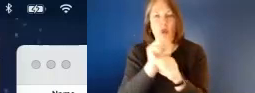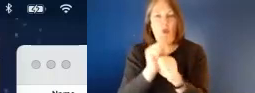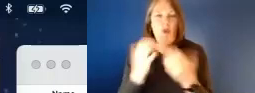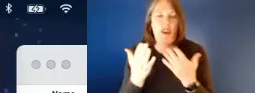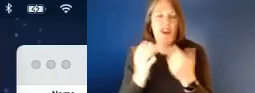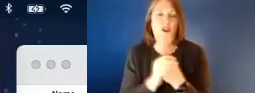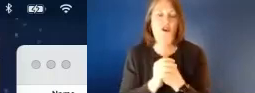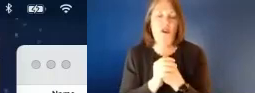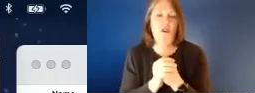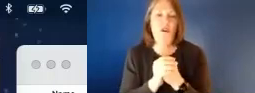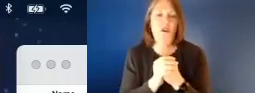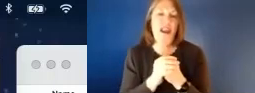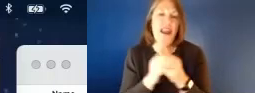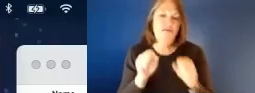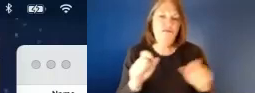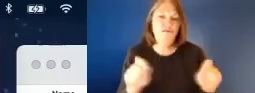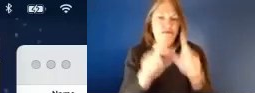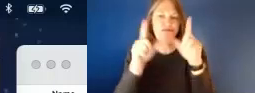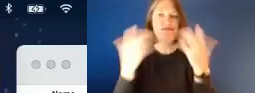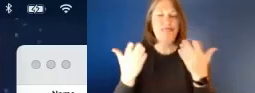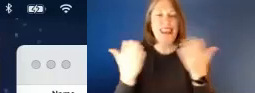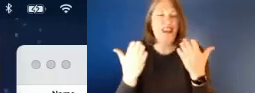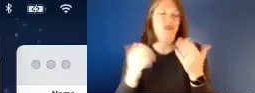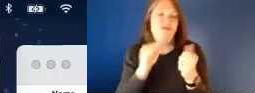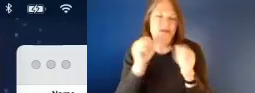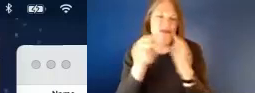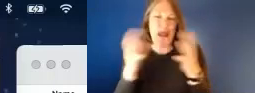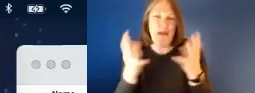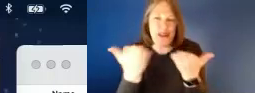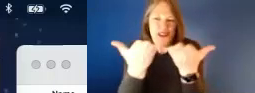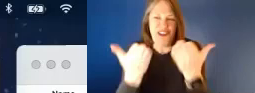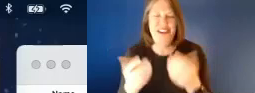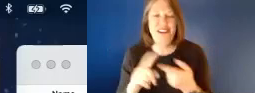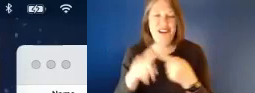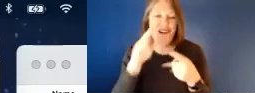and access it here. So there's not very much here to look at at this point.